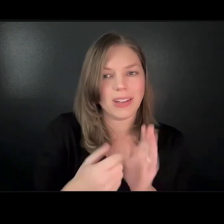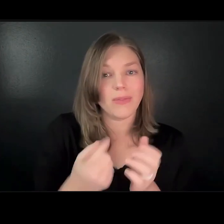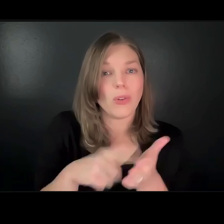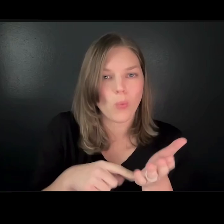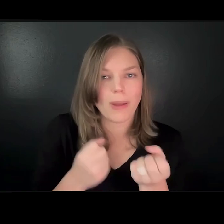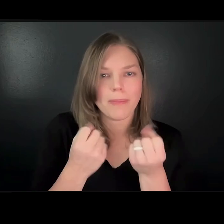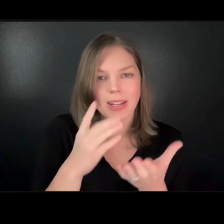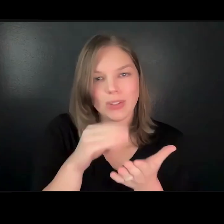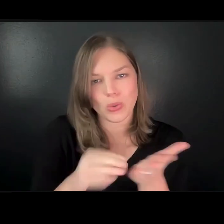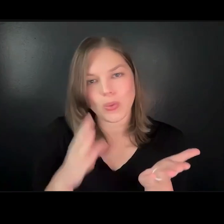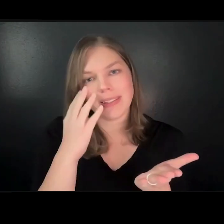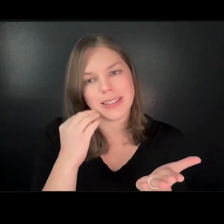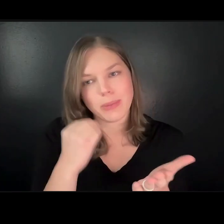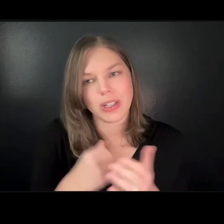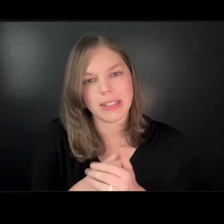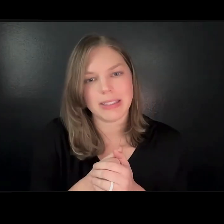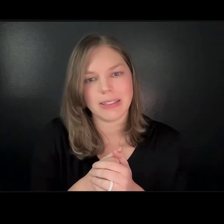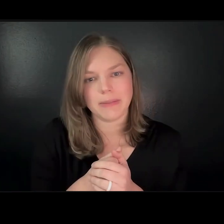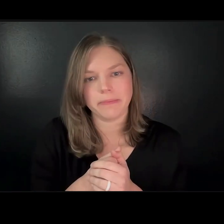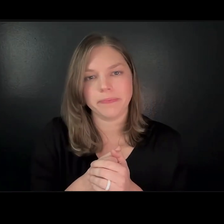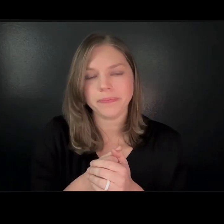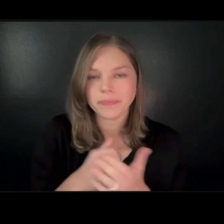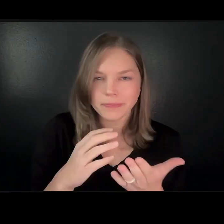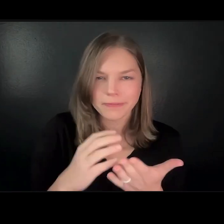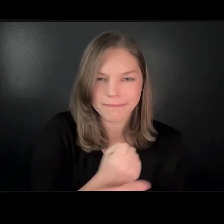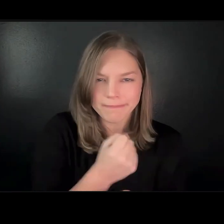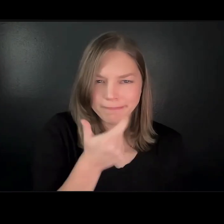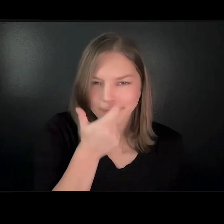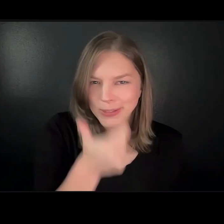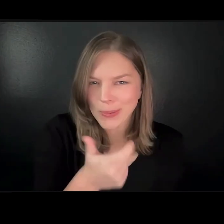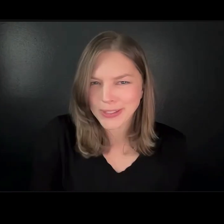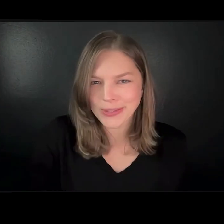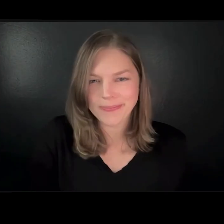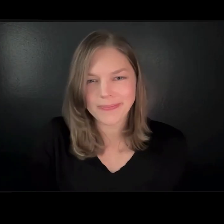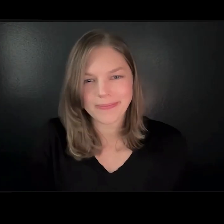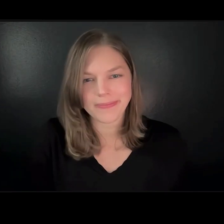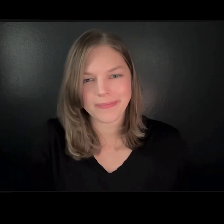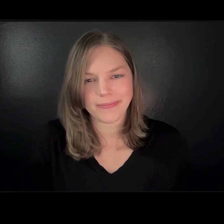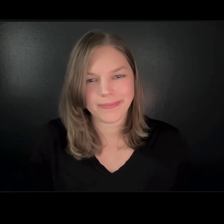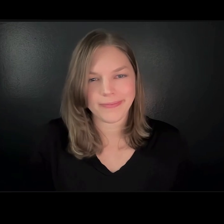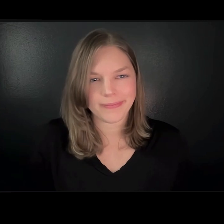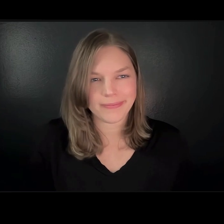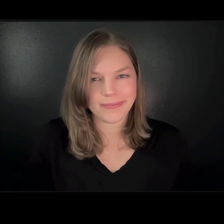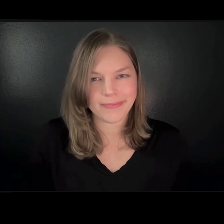And we're going to see Felicia's story to reflect the challenges students encounter in higher Ed.